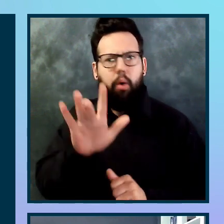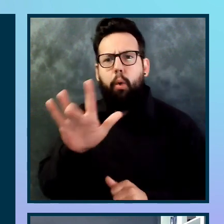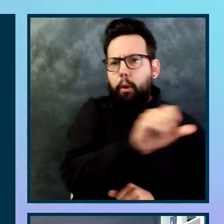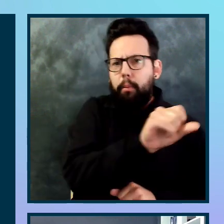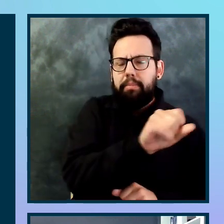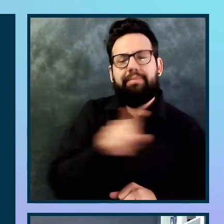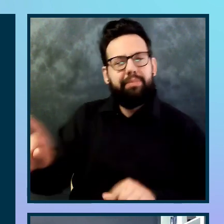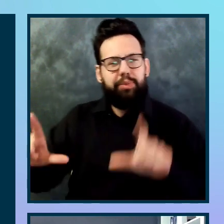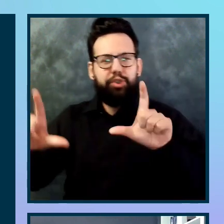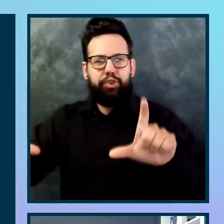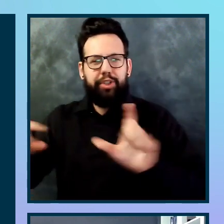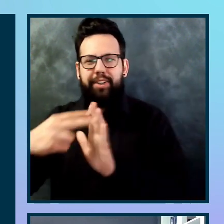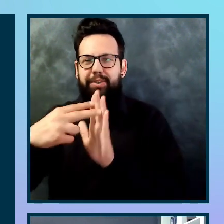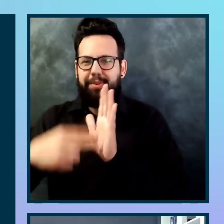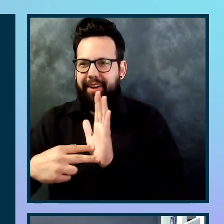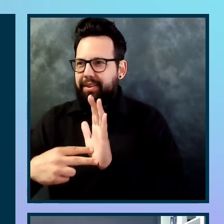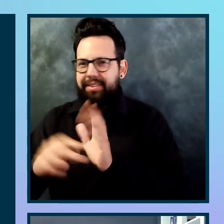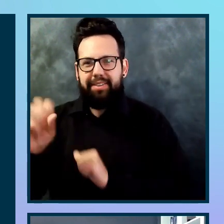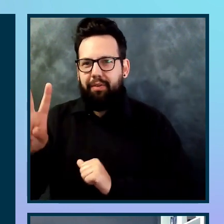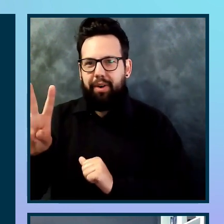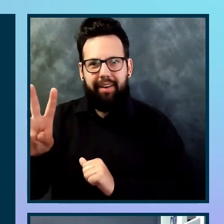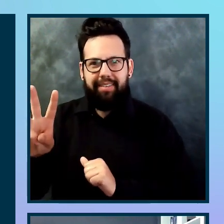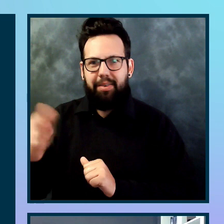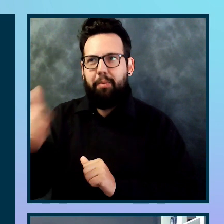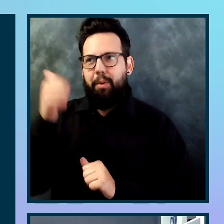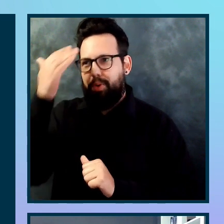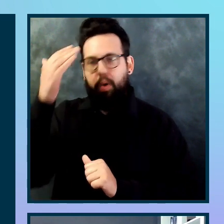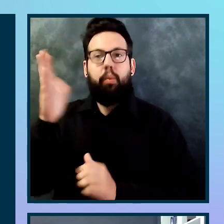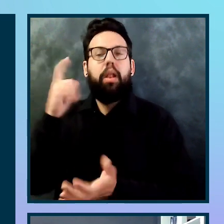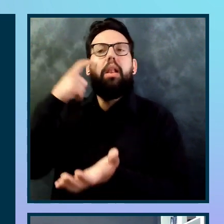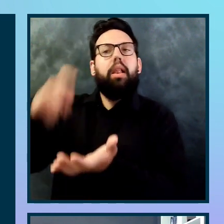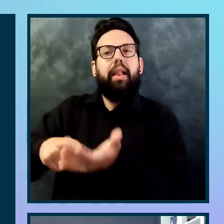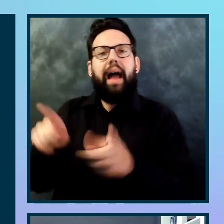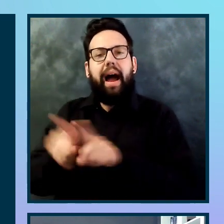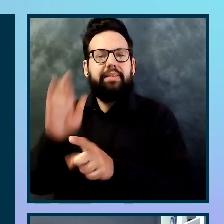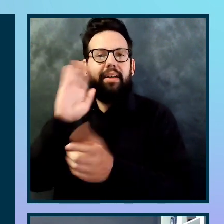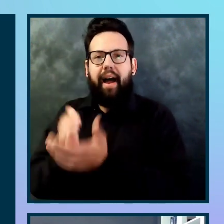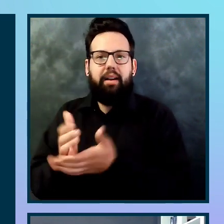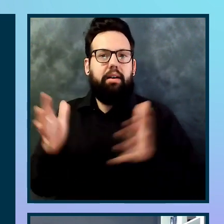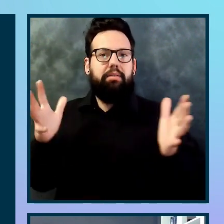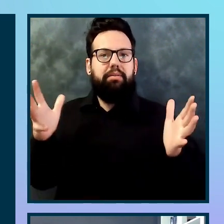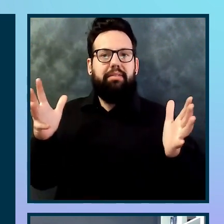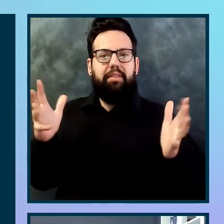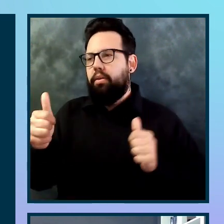because it's just an icon. So that will have to have a hidden message to let users know